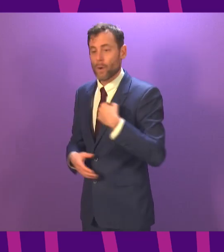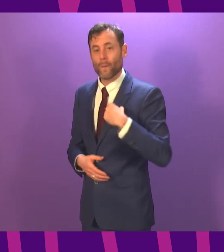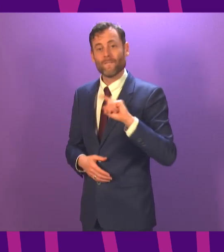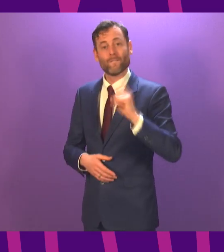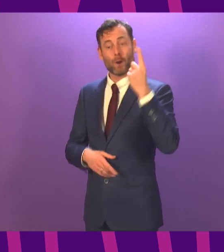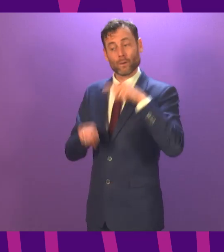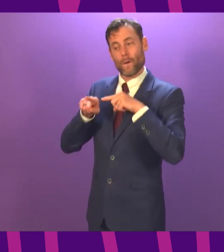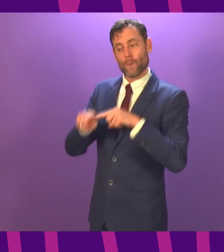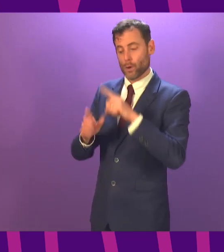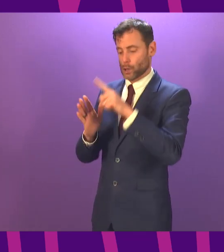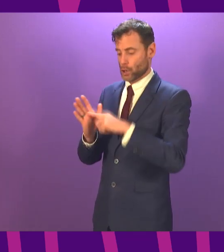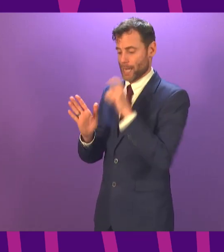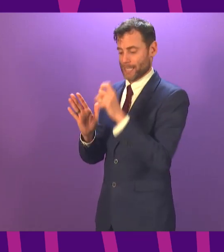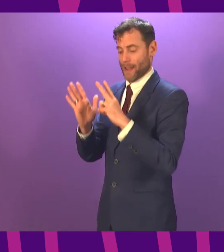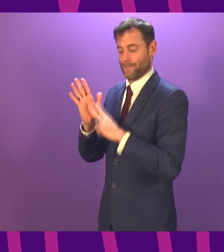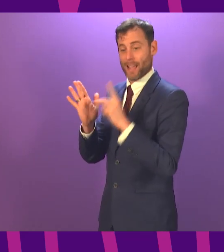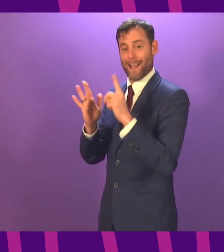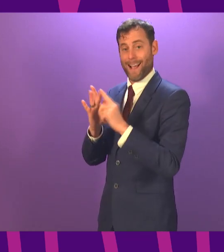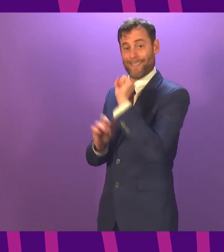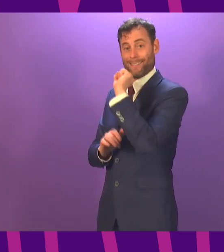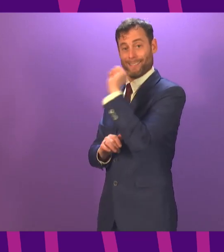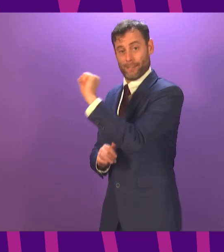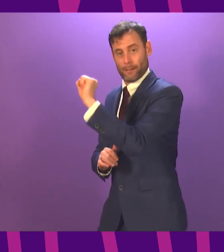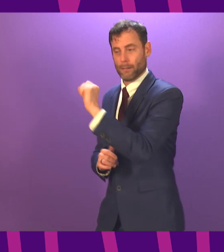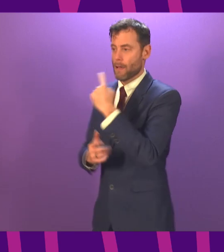on Vaccination and Immunisation priority list, which means that we will have vaccinated everybody